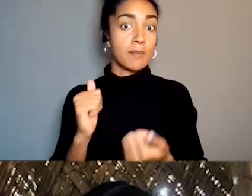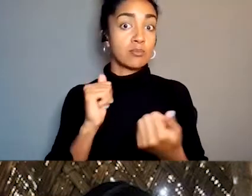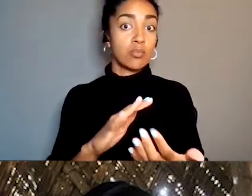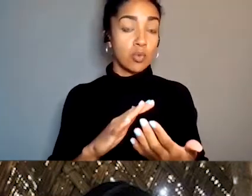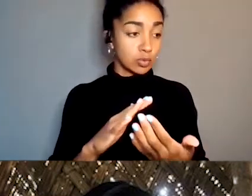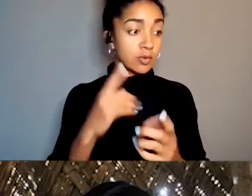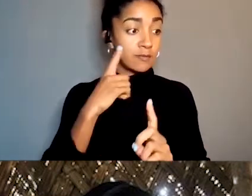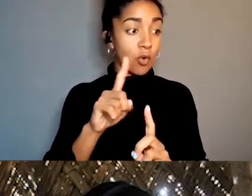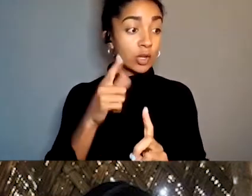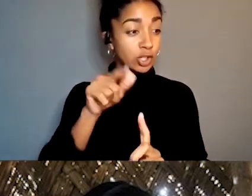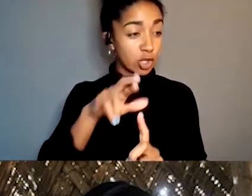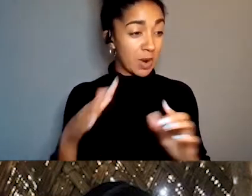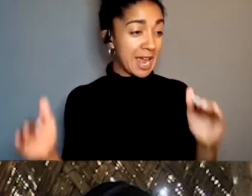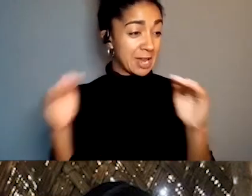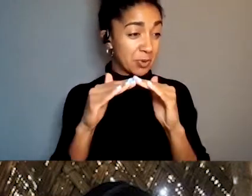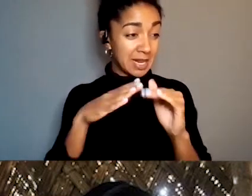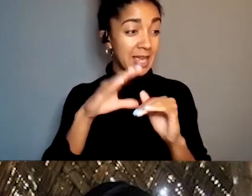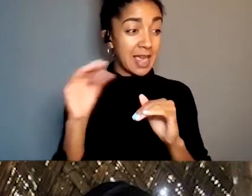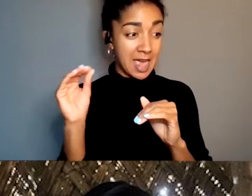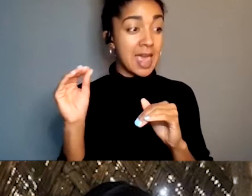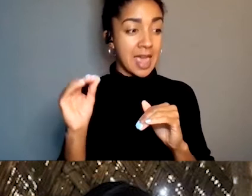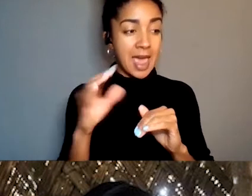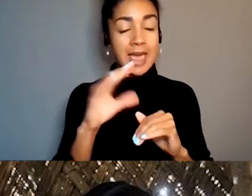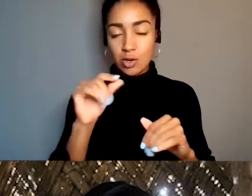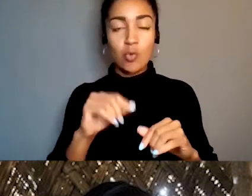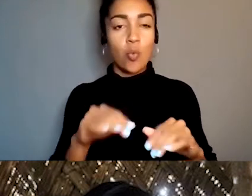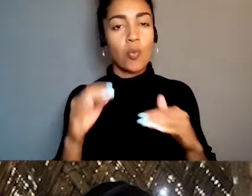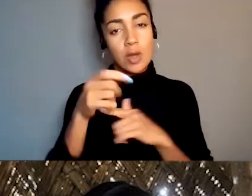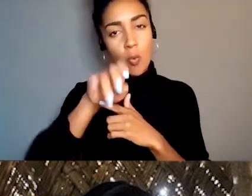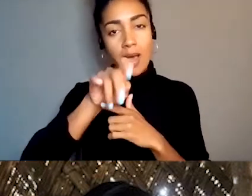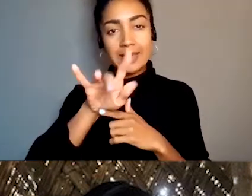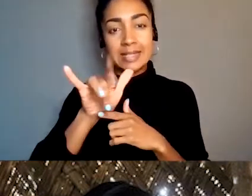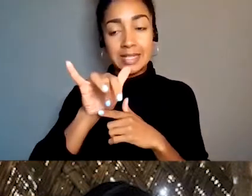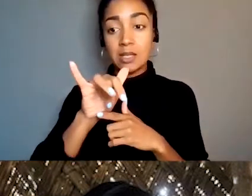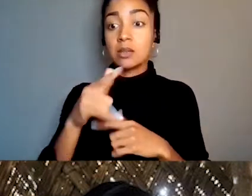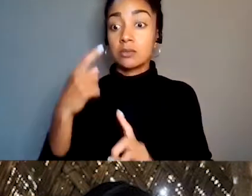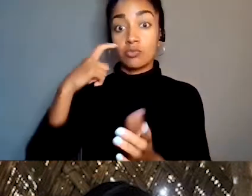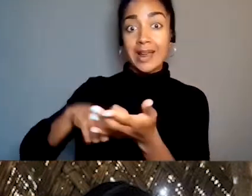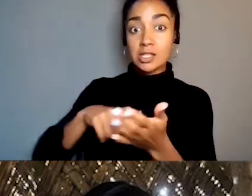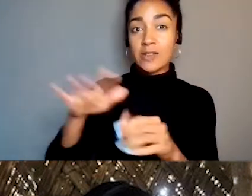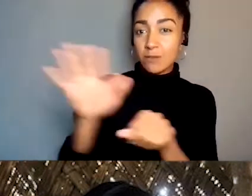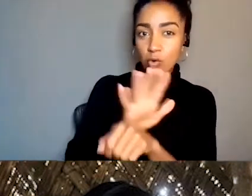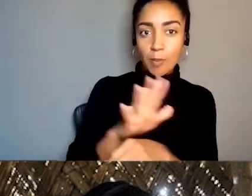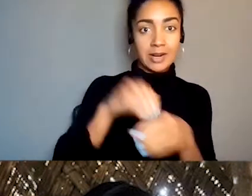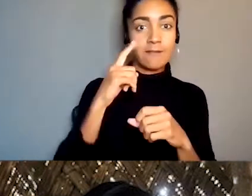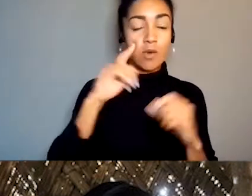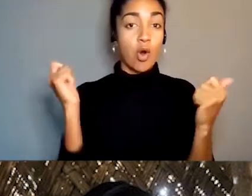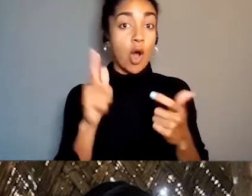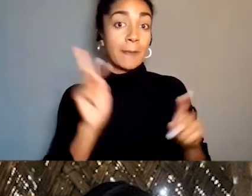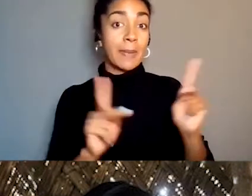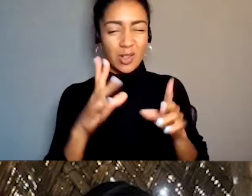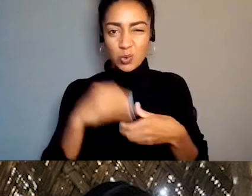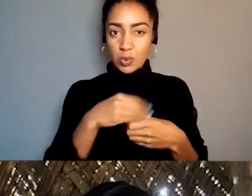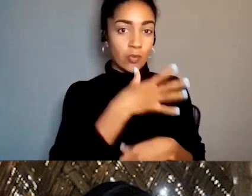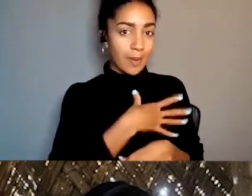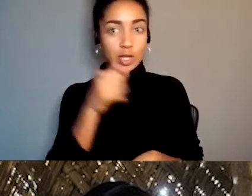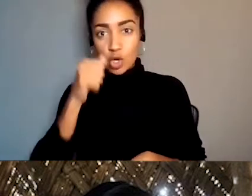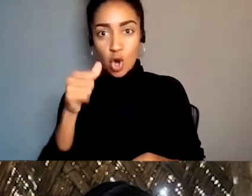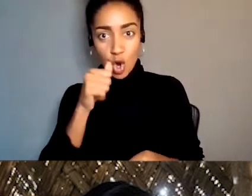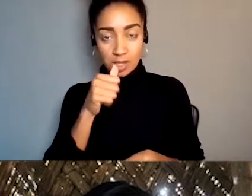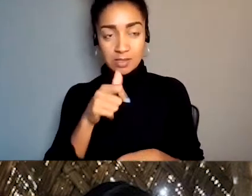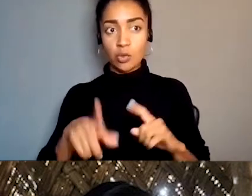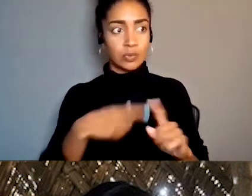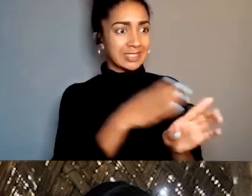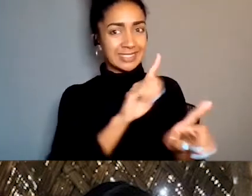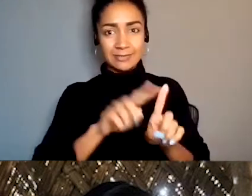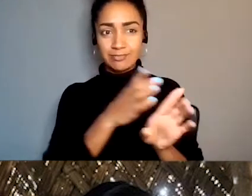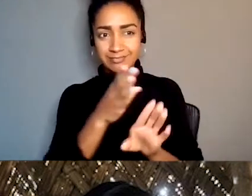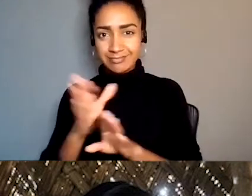well-being,